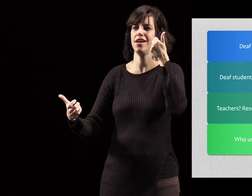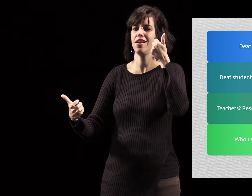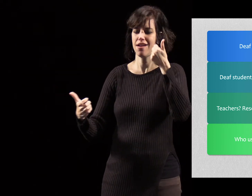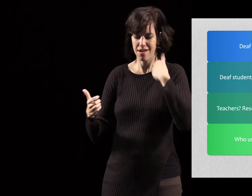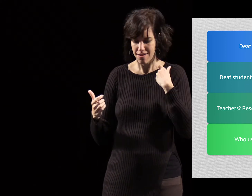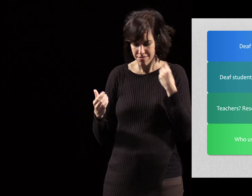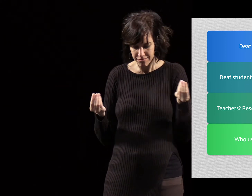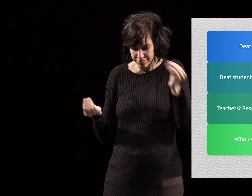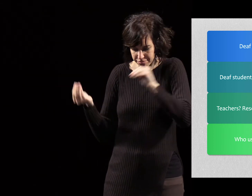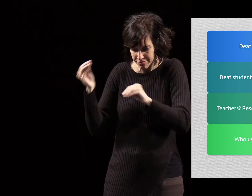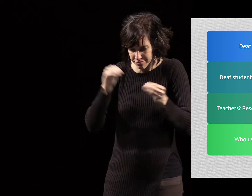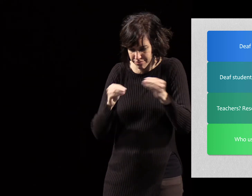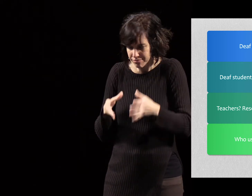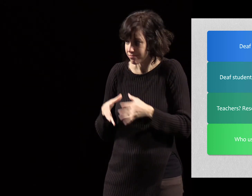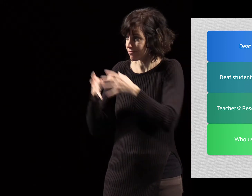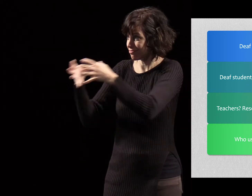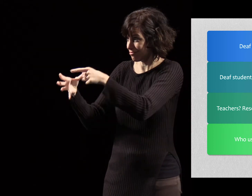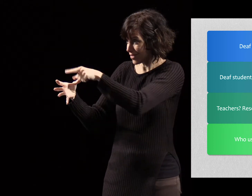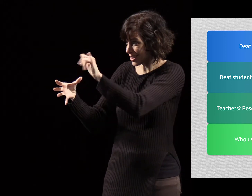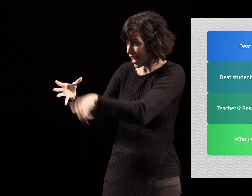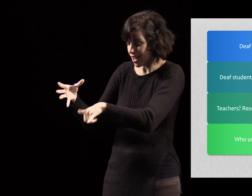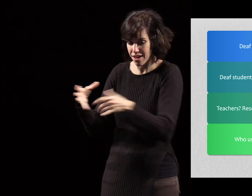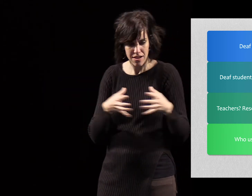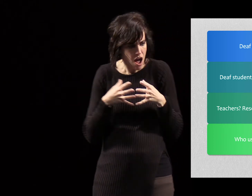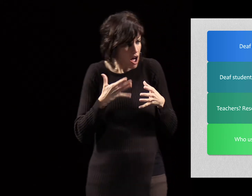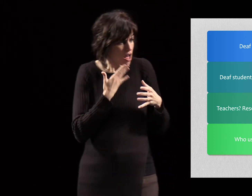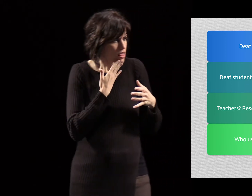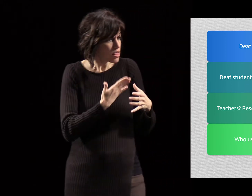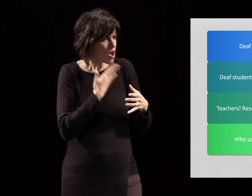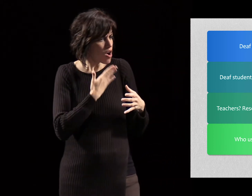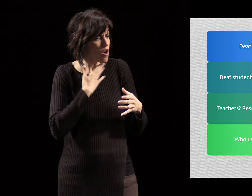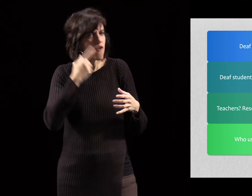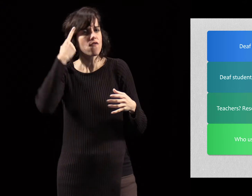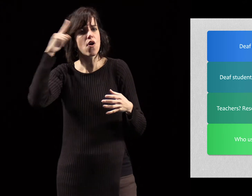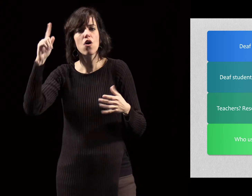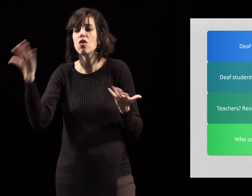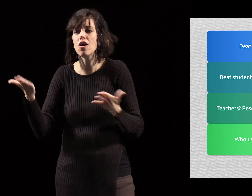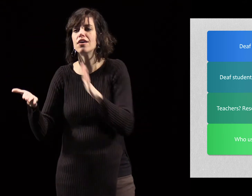and figure out how to best assemble this for them.